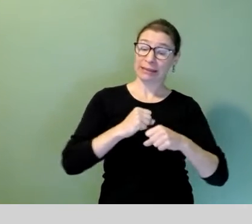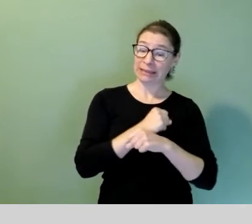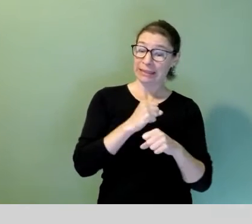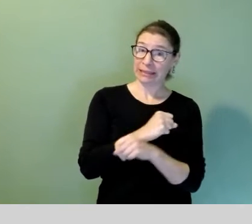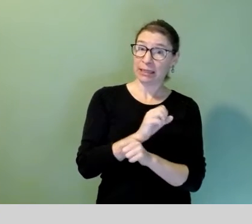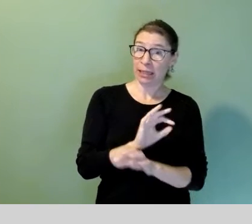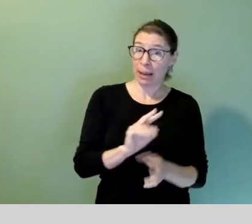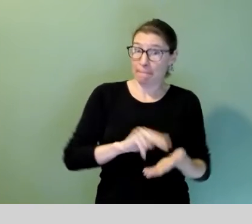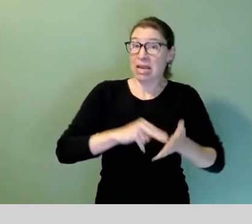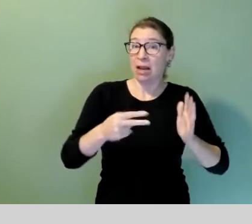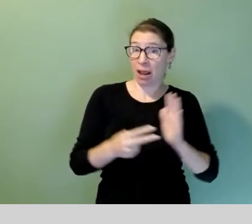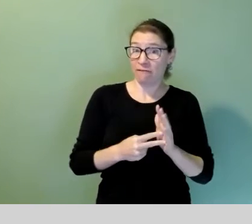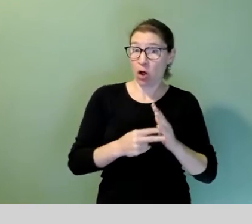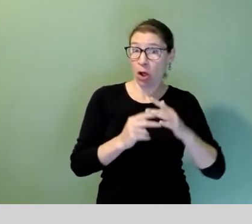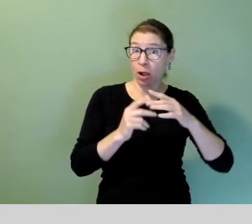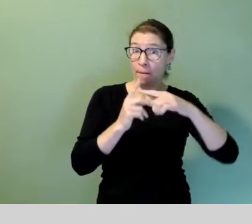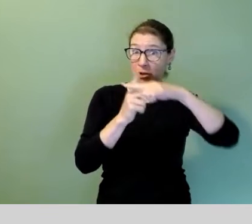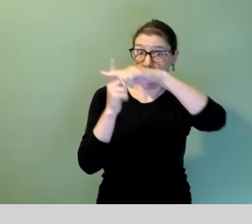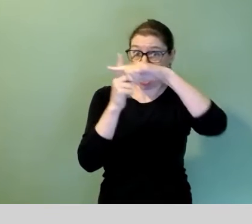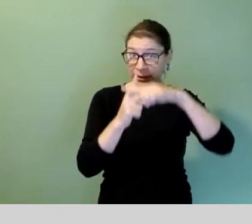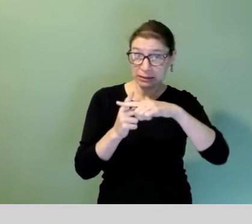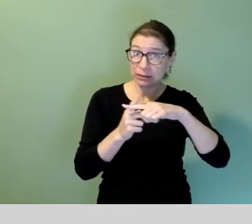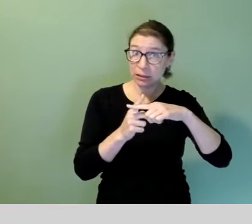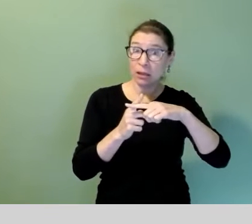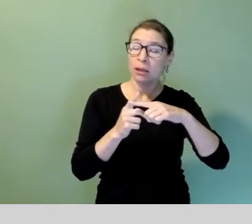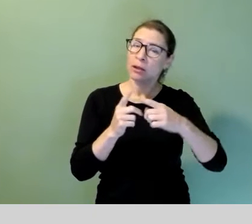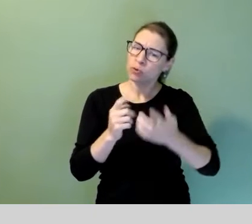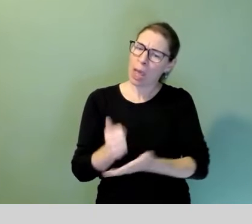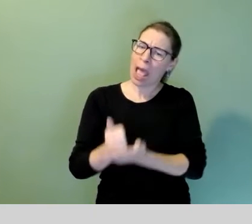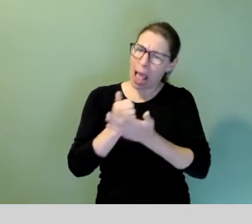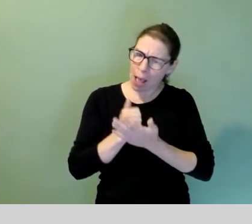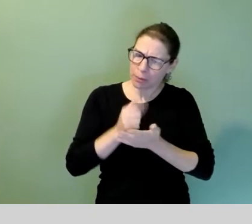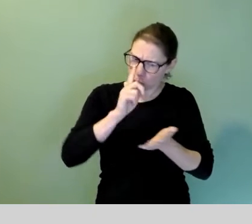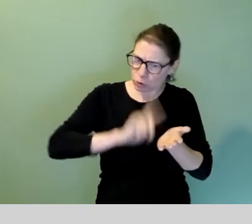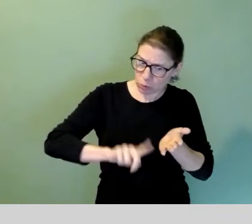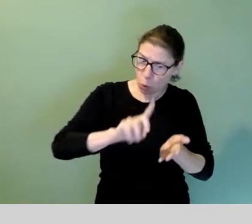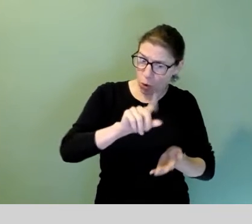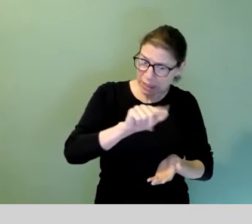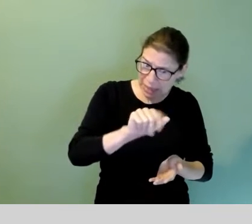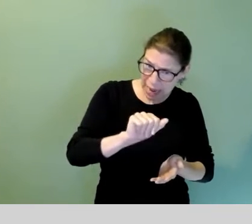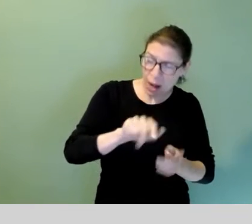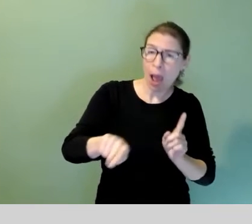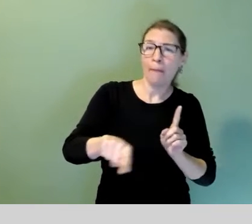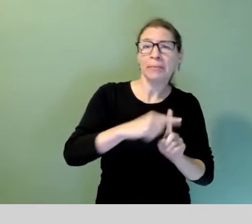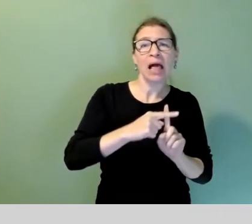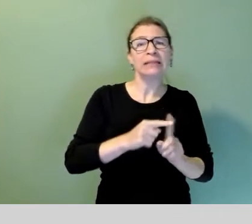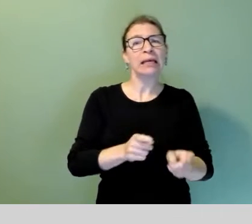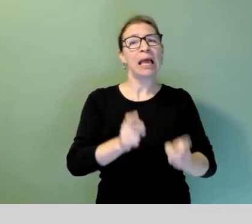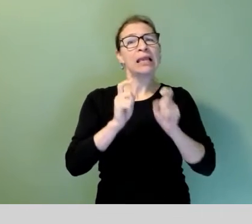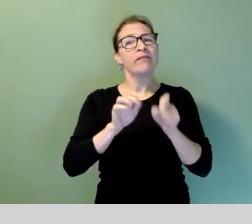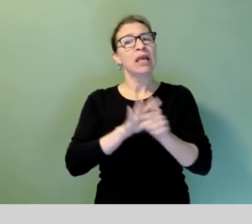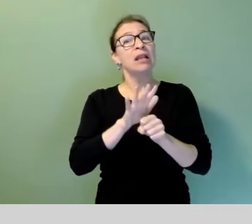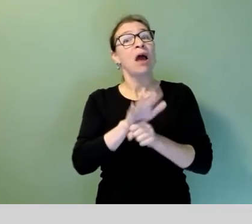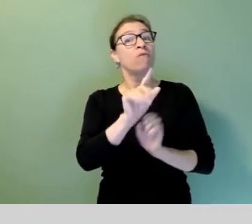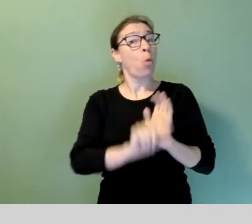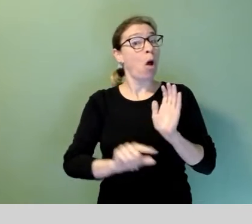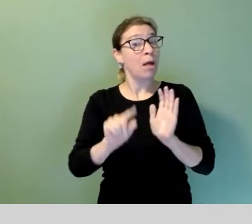that we can, not only use as we are exploring our data, but also have enough quality that